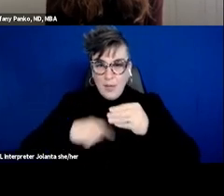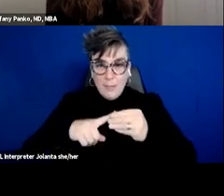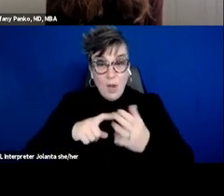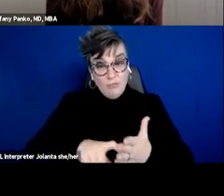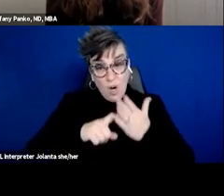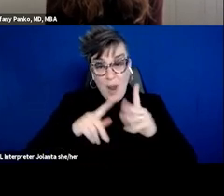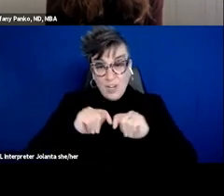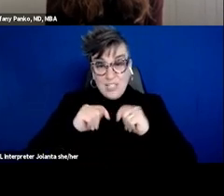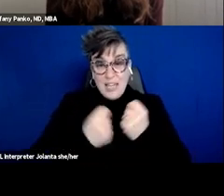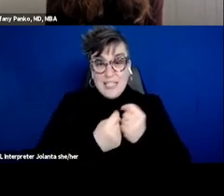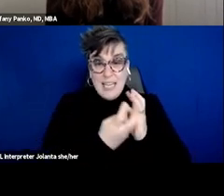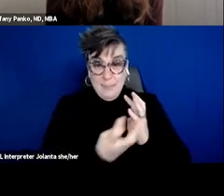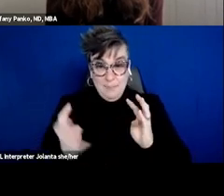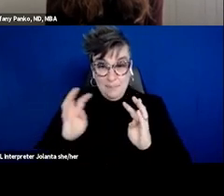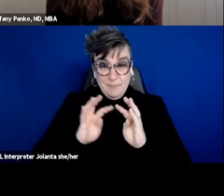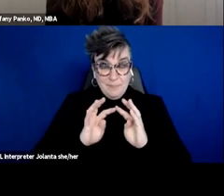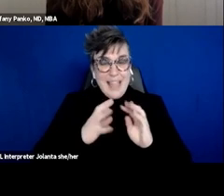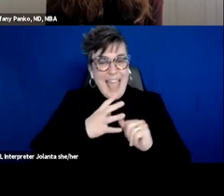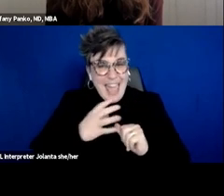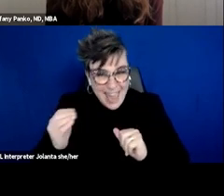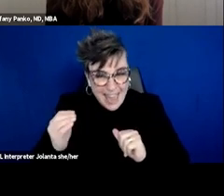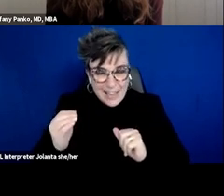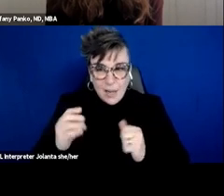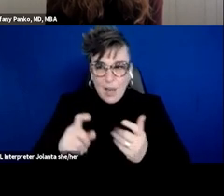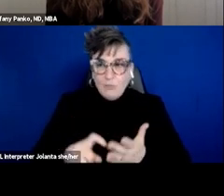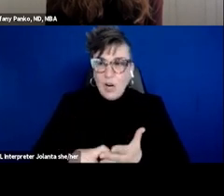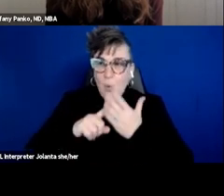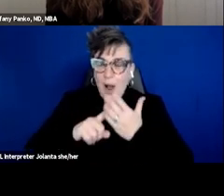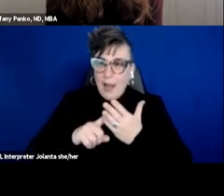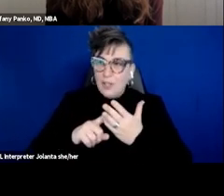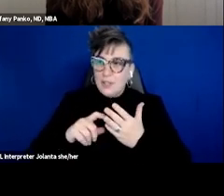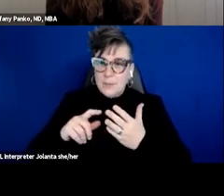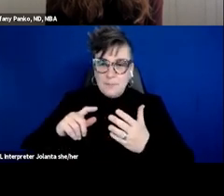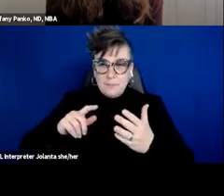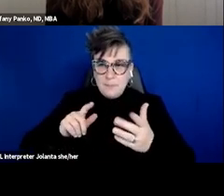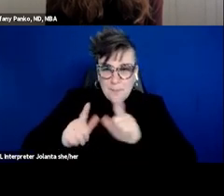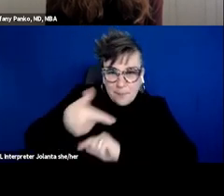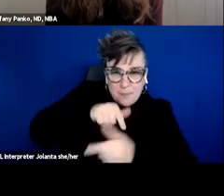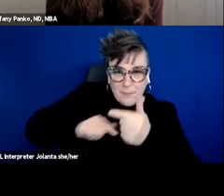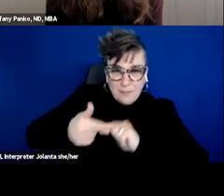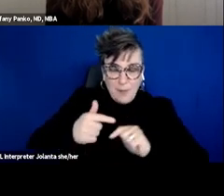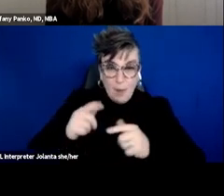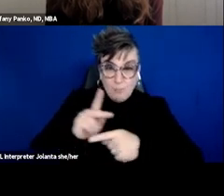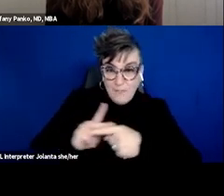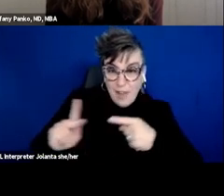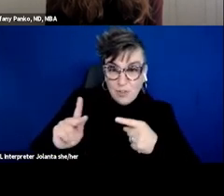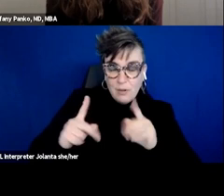and it requir3es also interprofessional in terms of their model of care. So I want to